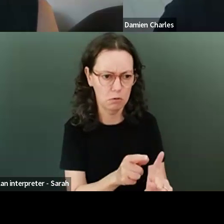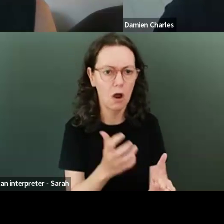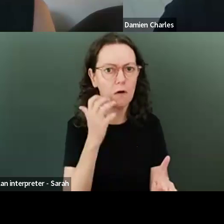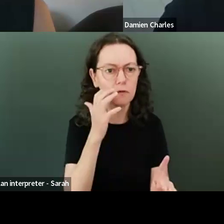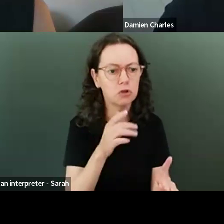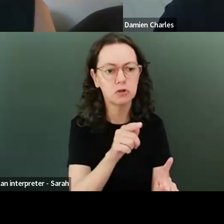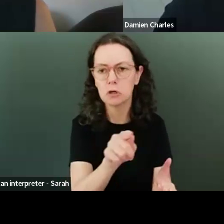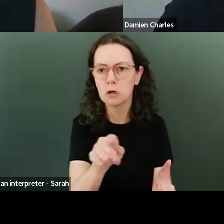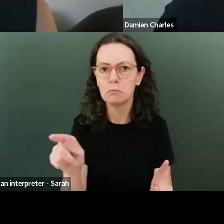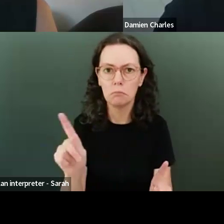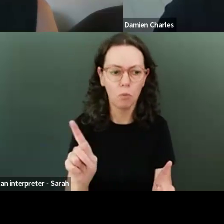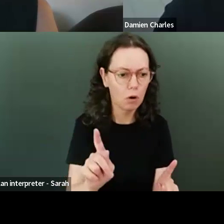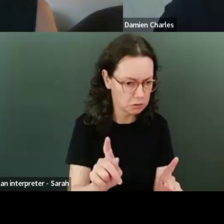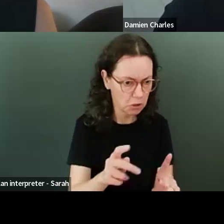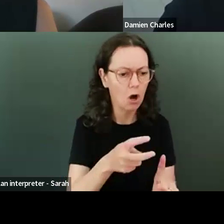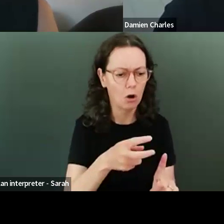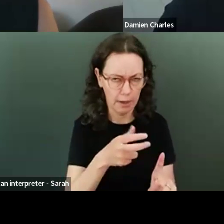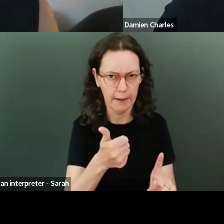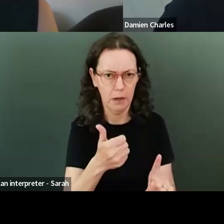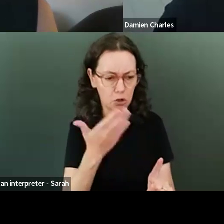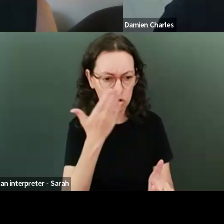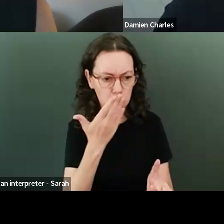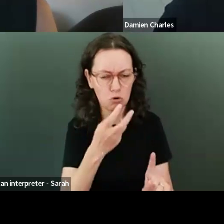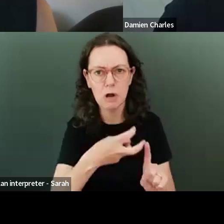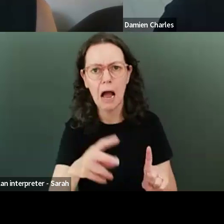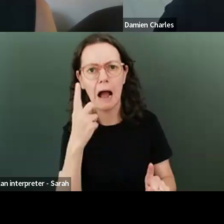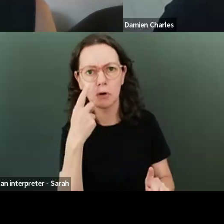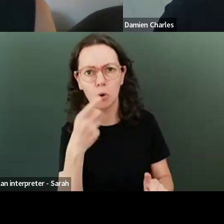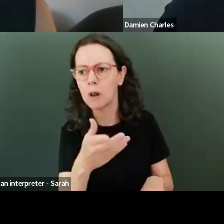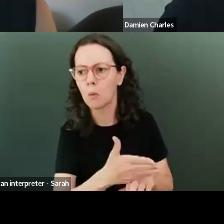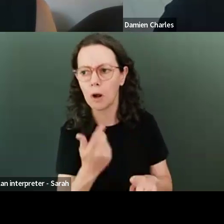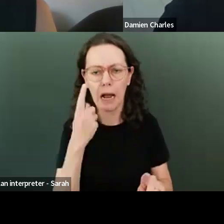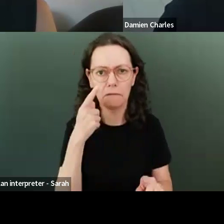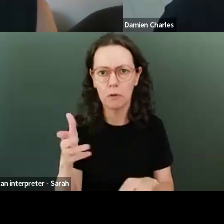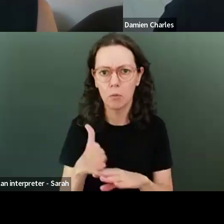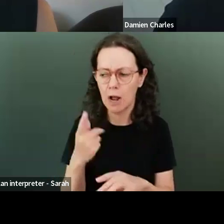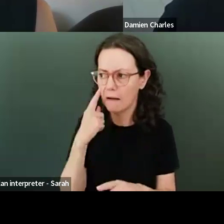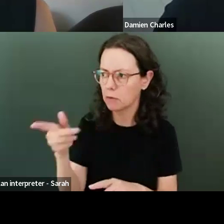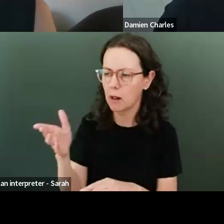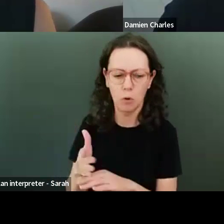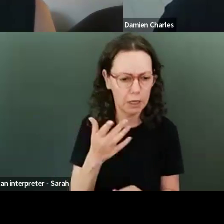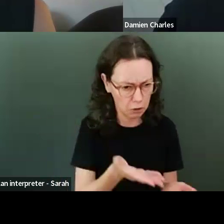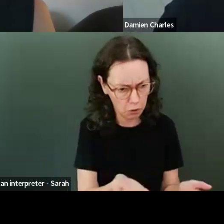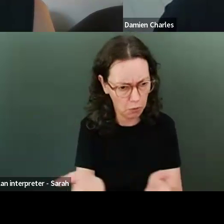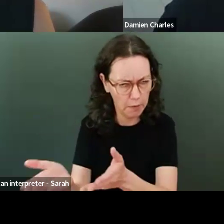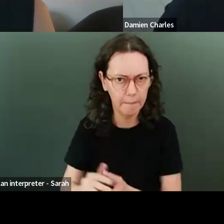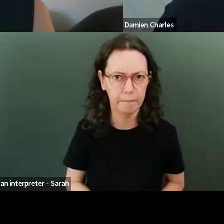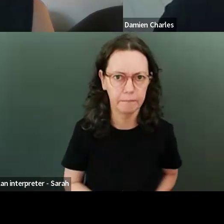transition that was based on her on her own individual needs so too often we